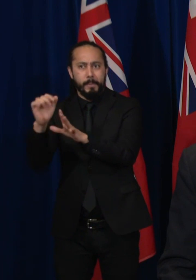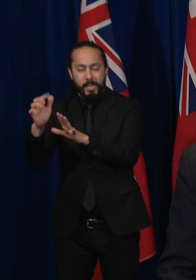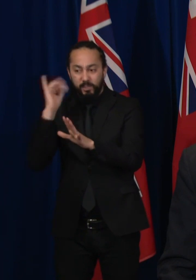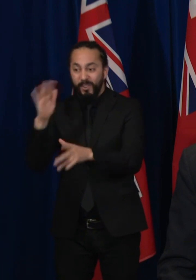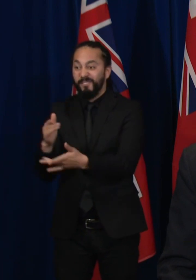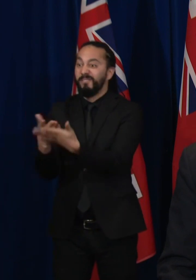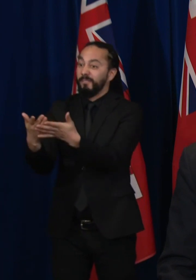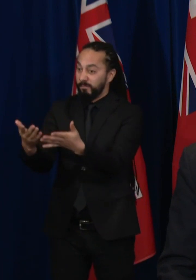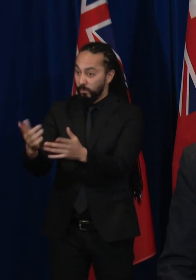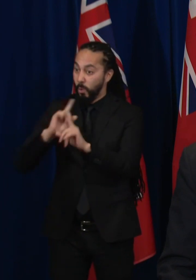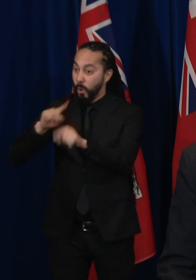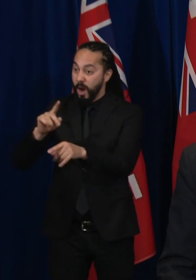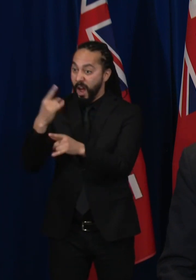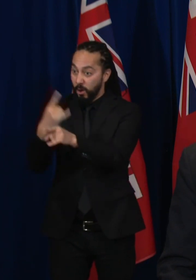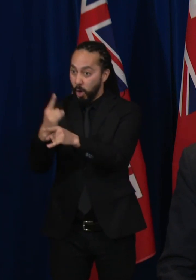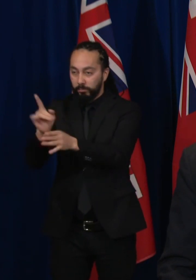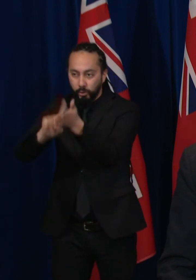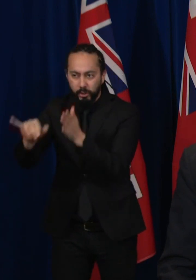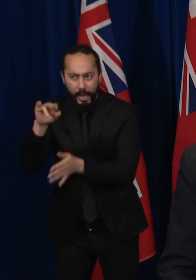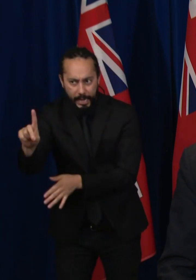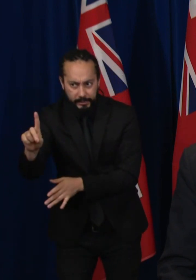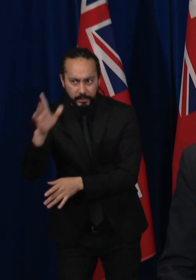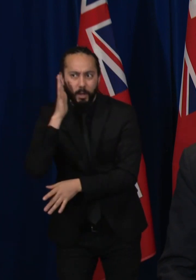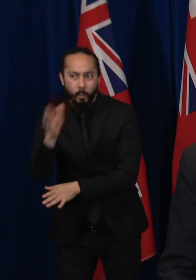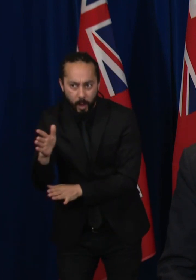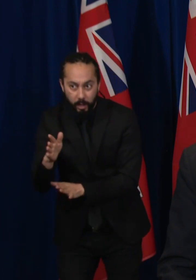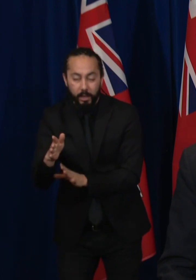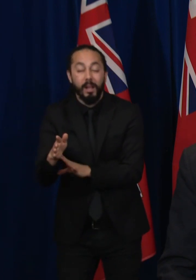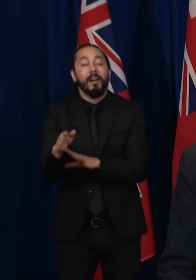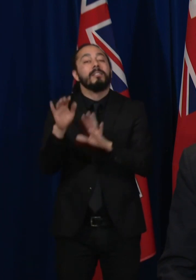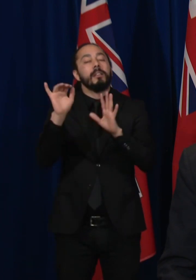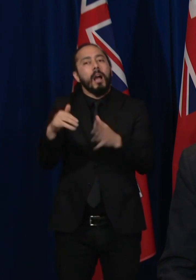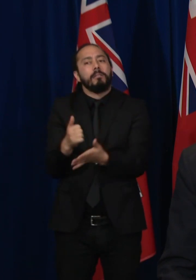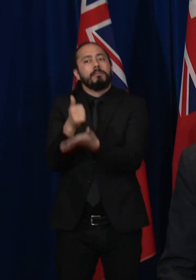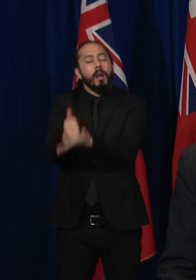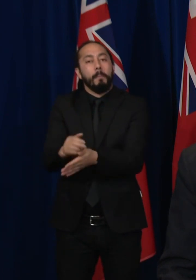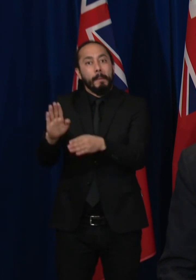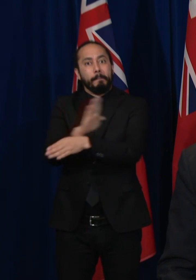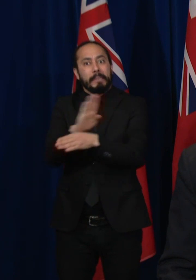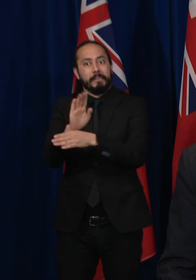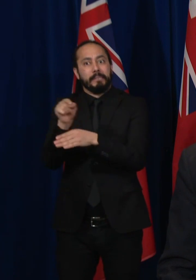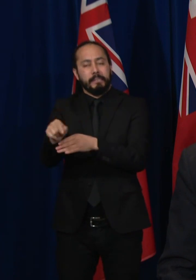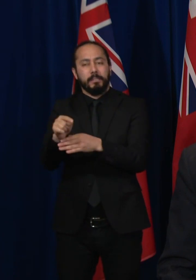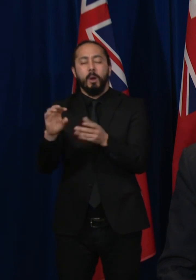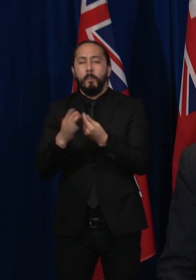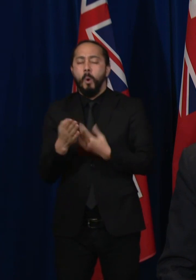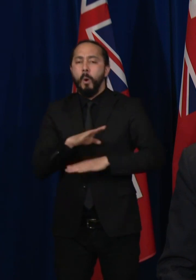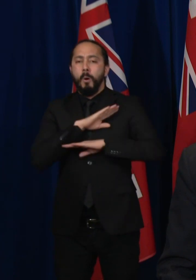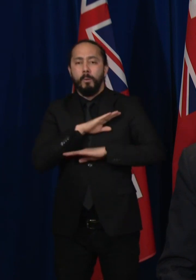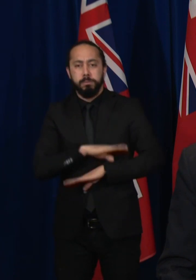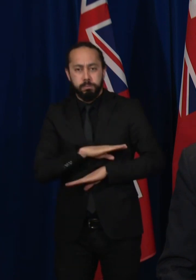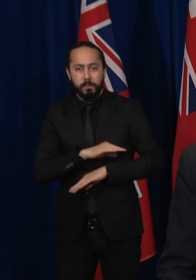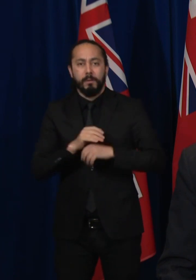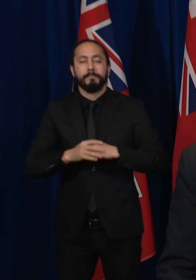It is rather for us, the living, to stand here, example of how we can provide some relief for our businesses. we here be dedicated to the great task remaining before us. We know that the most pressing need for